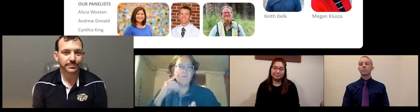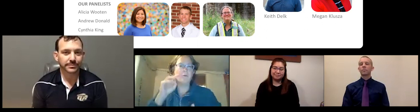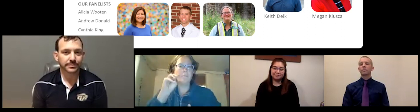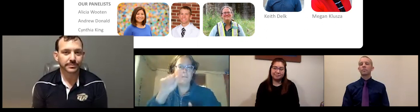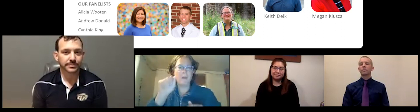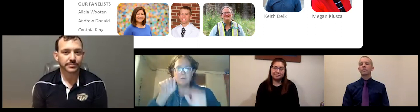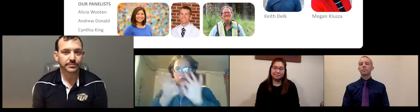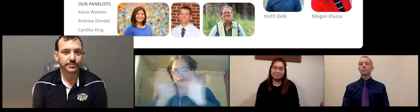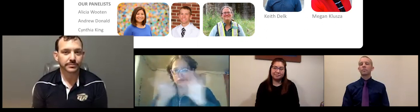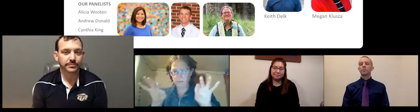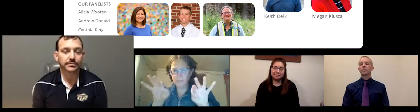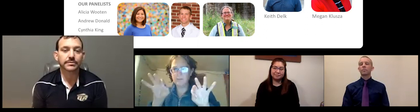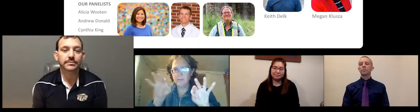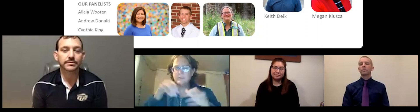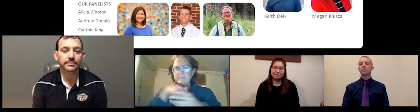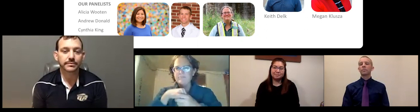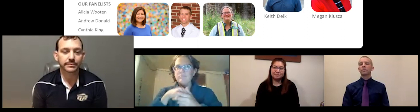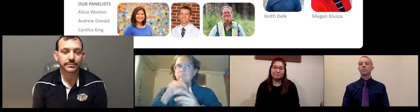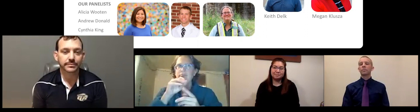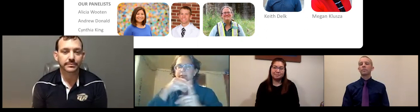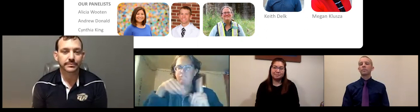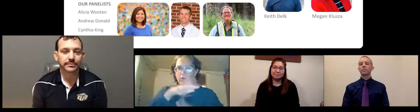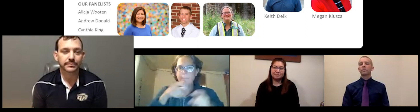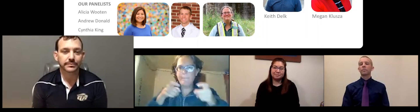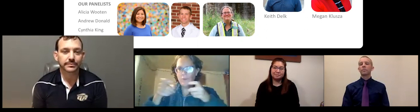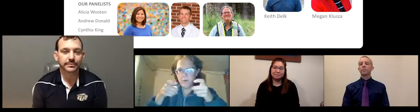and I went to Portland State University, for my master's degree